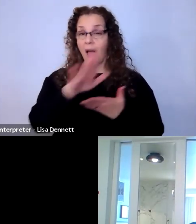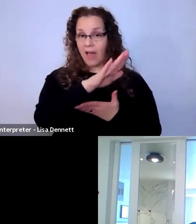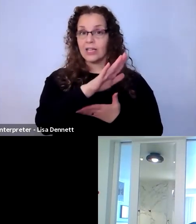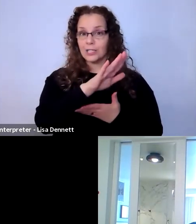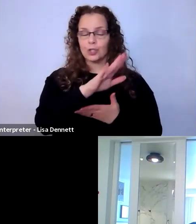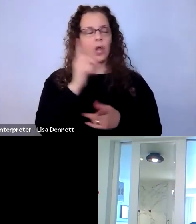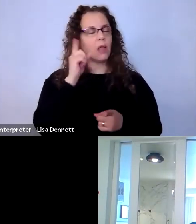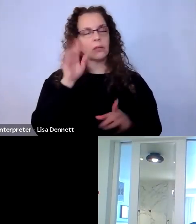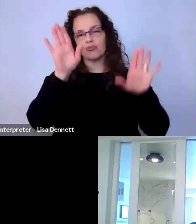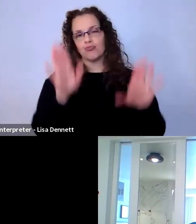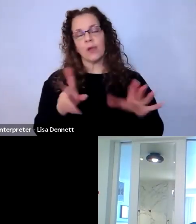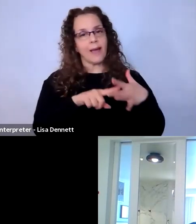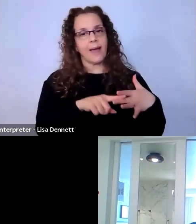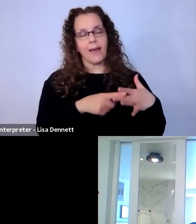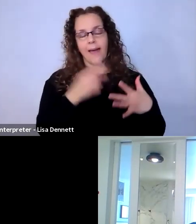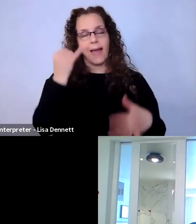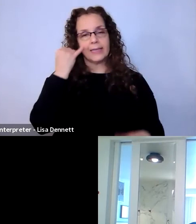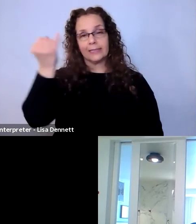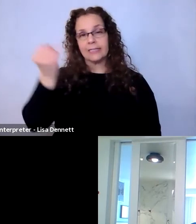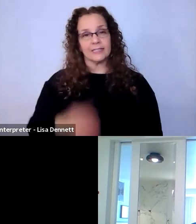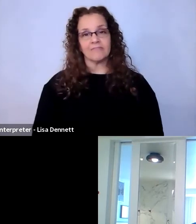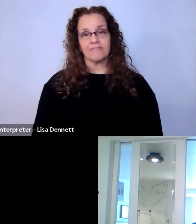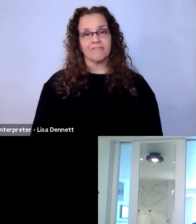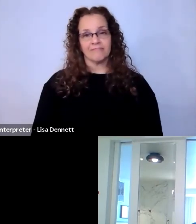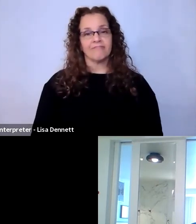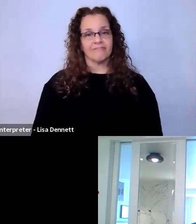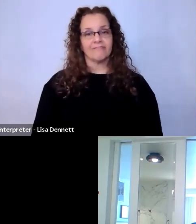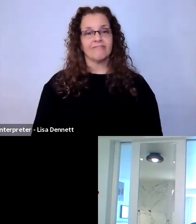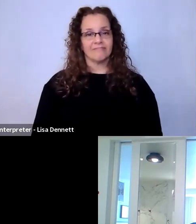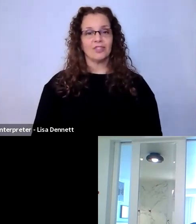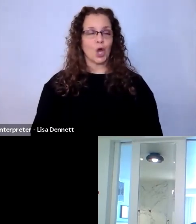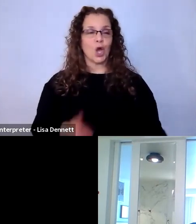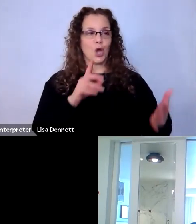there's a day already so check it out with Jeremy and he'll he'll give you